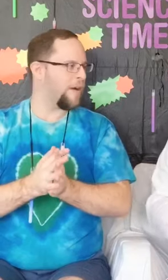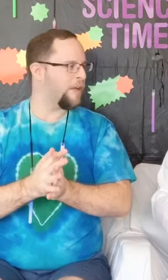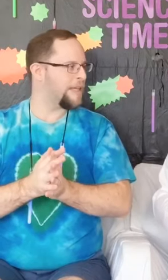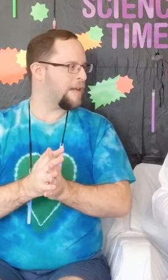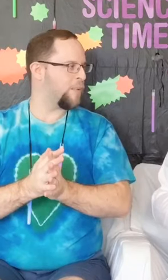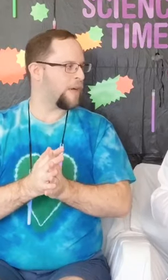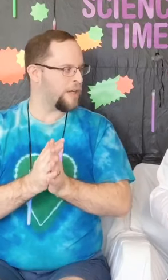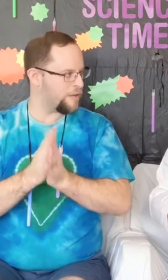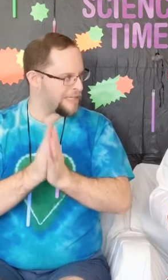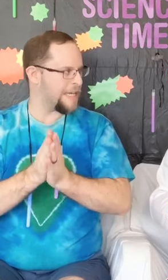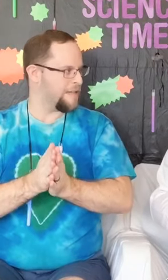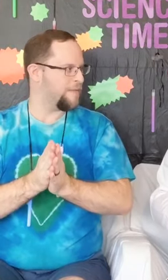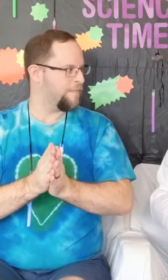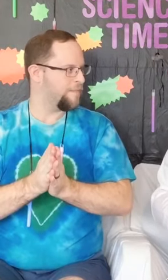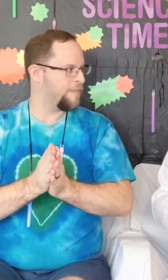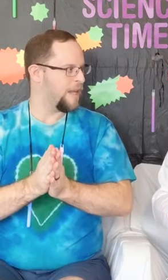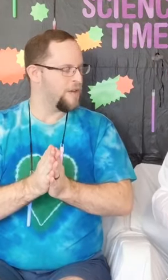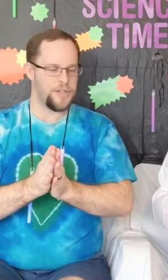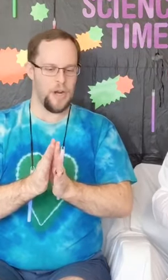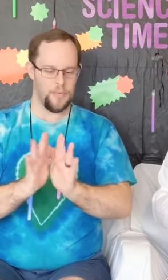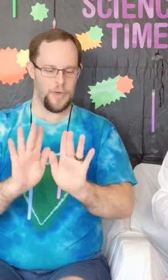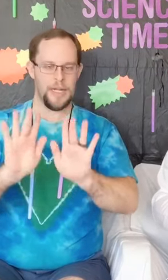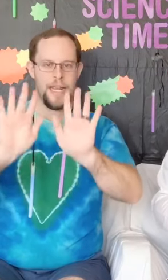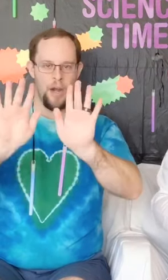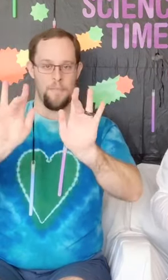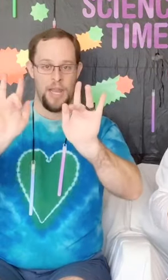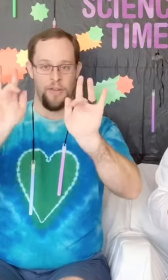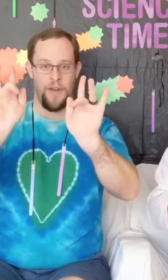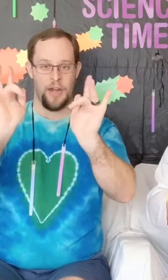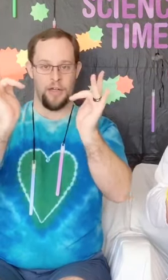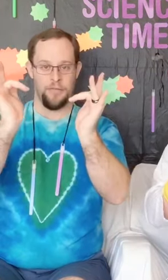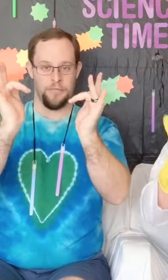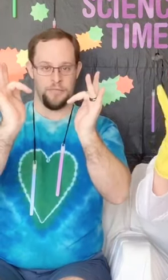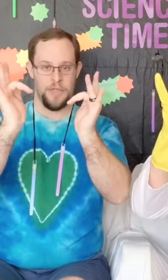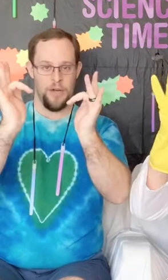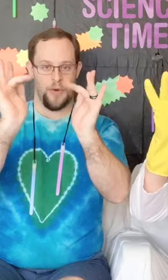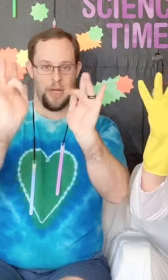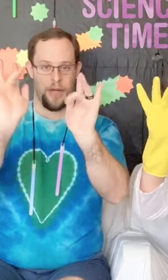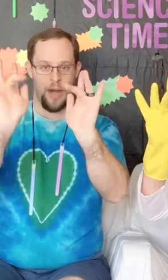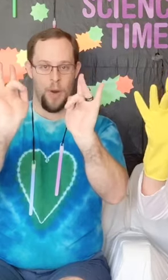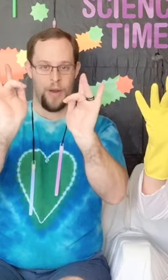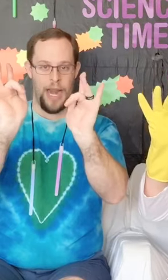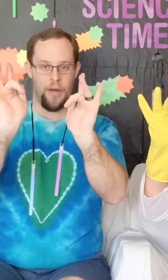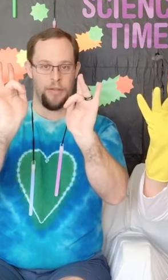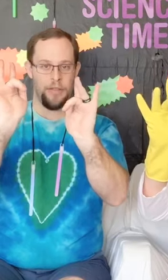really simple we're gonna do "disease." CALI: Okay. AARON: So we're gonna take our middle finger. CALI: Okay AARON: We're gonna kind of poke it out.